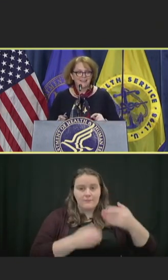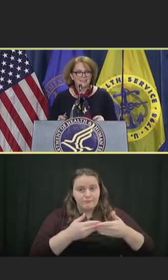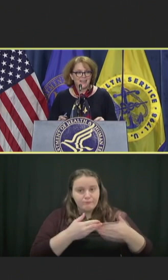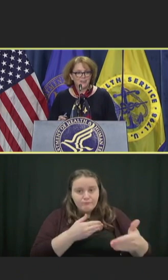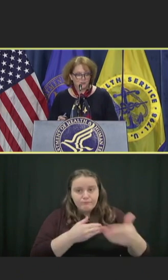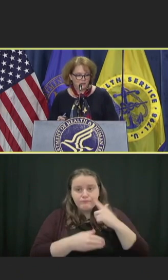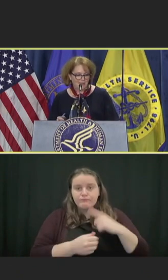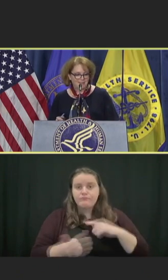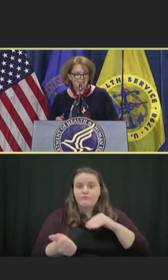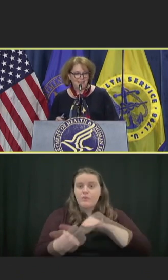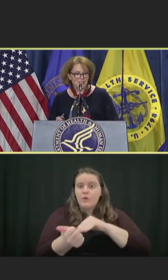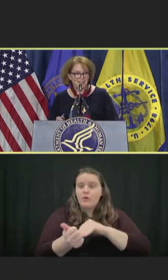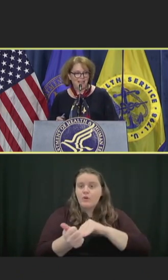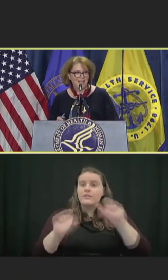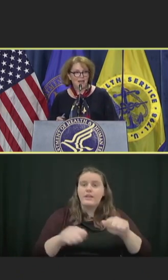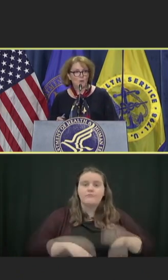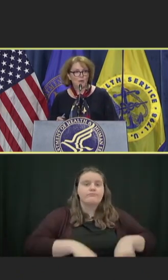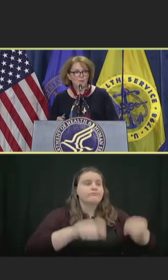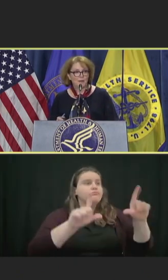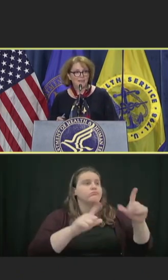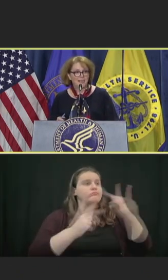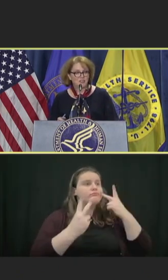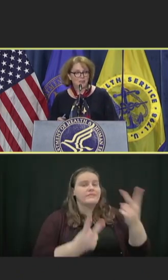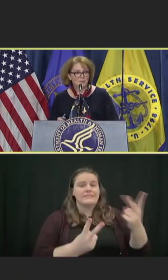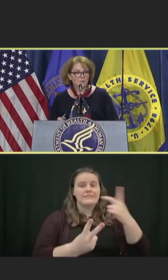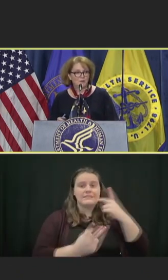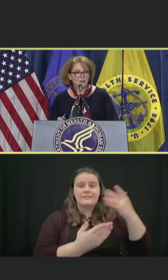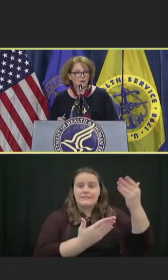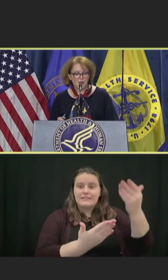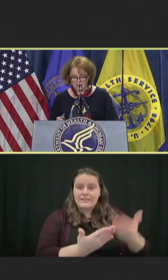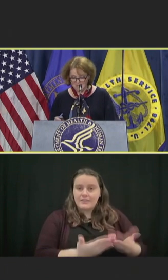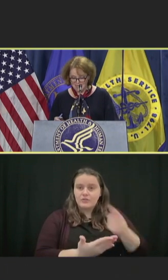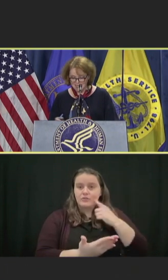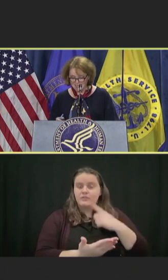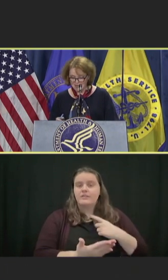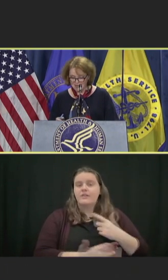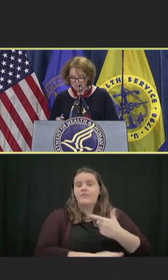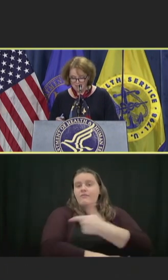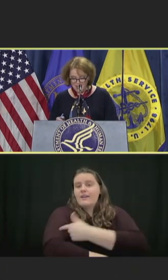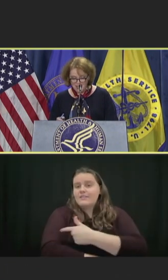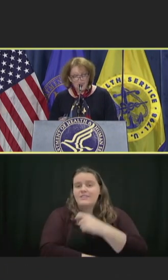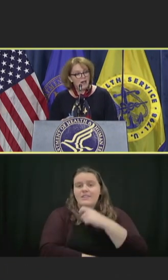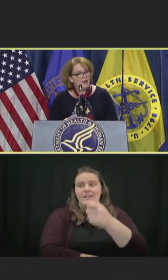that history of vaccination and not worry about catching up people that are already taken care of.